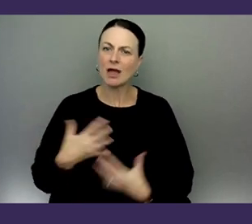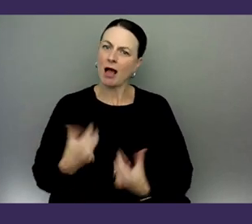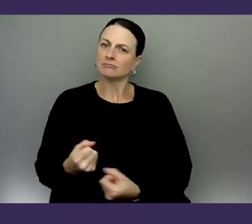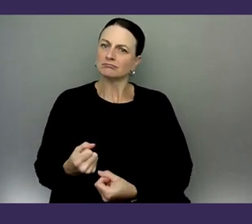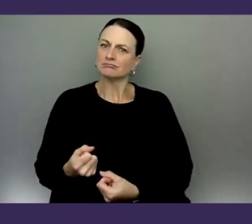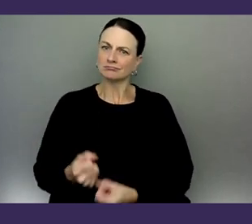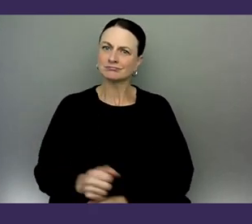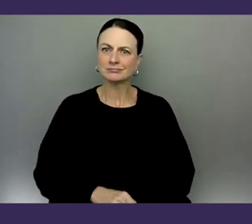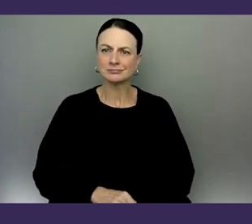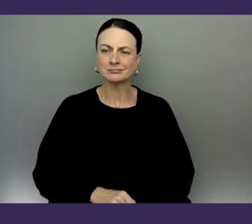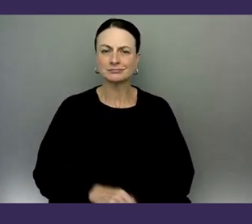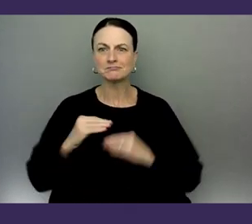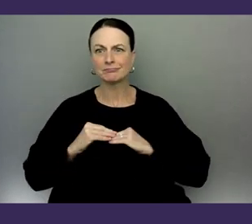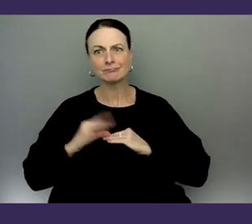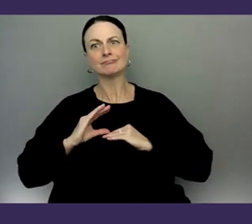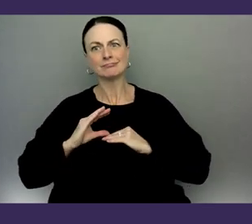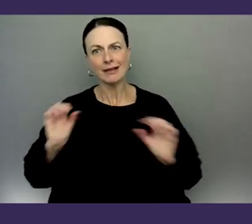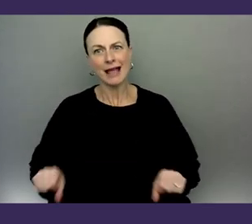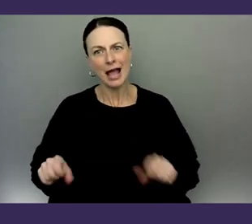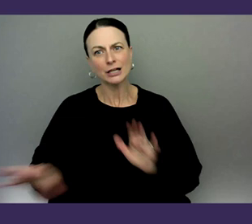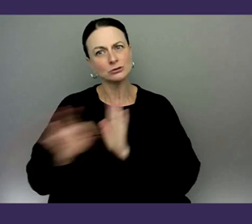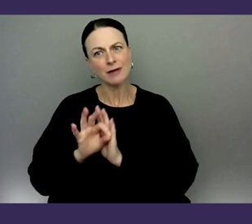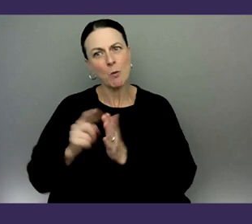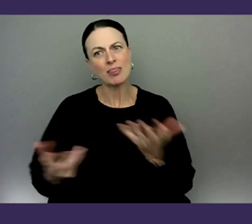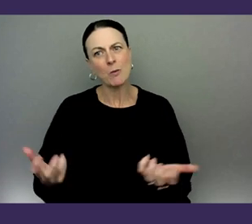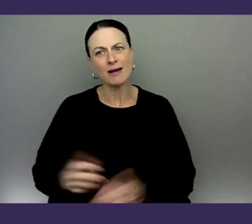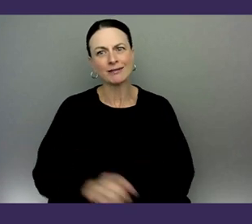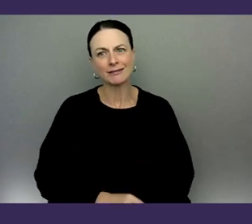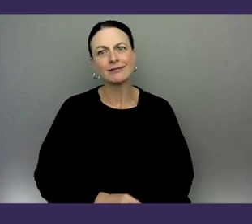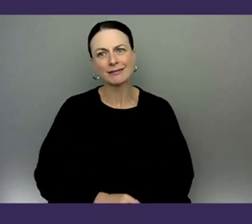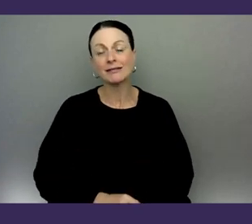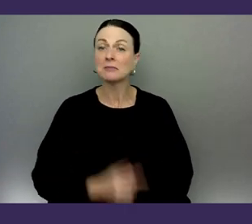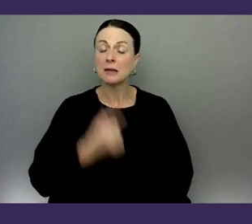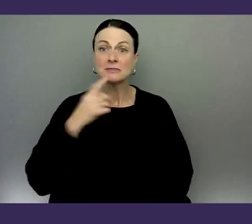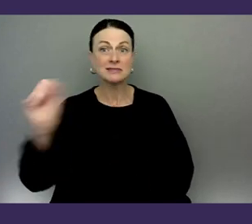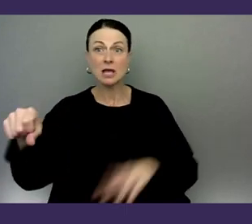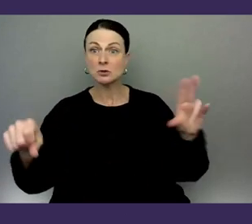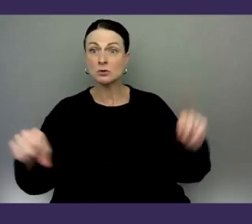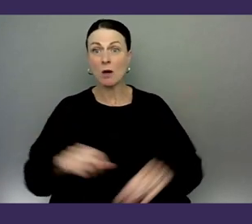to choose what they want, like the ability to say yes or no or okay